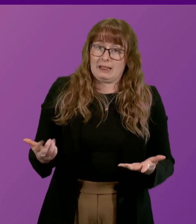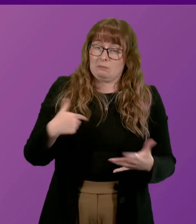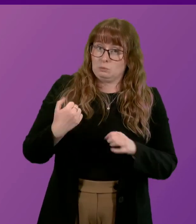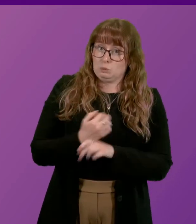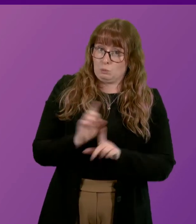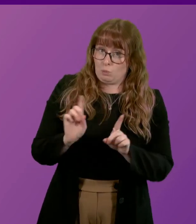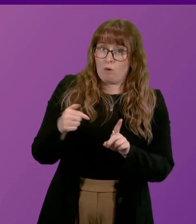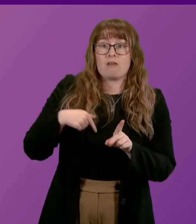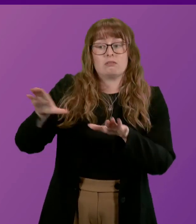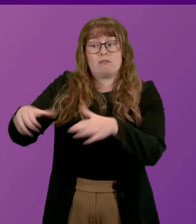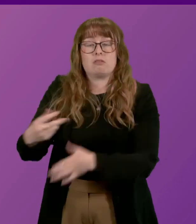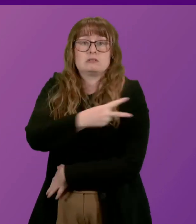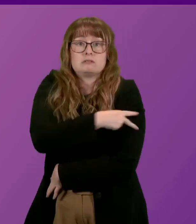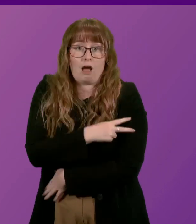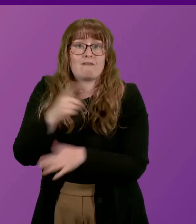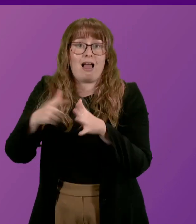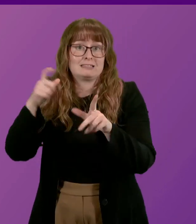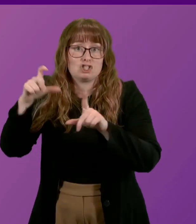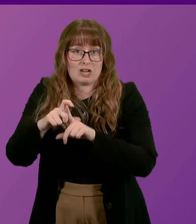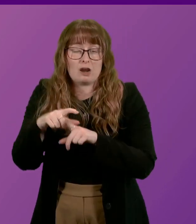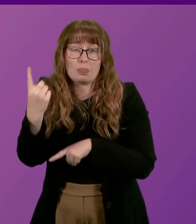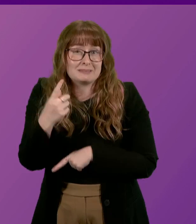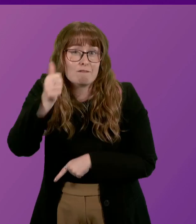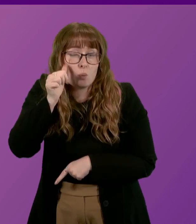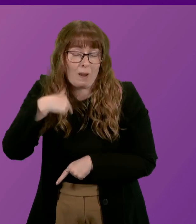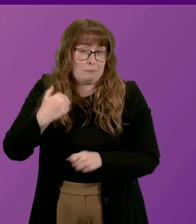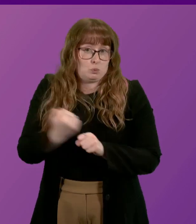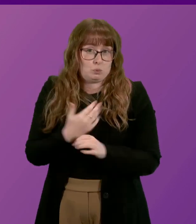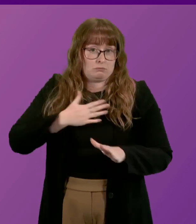The Alexander Dennis workforce will not be surprised that what I am doing is focusing